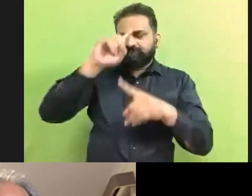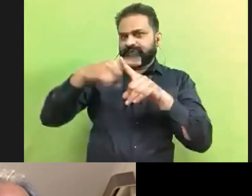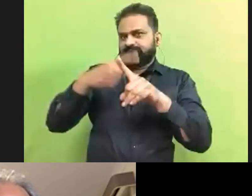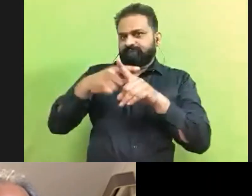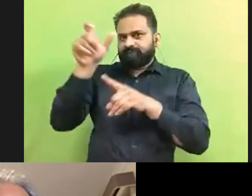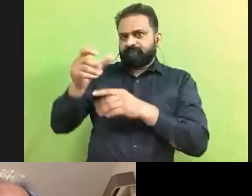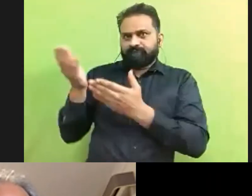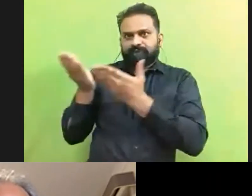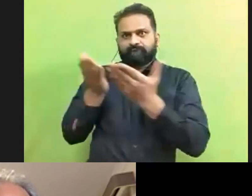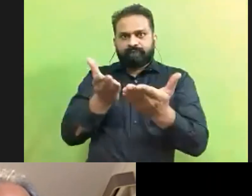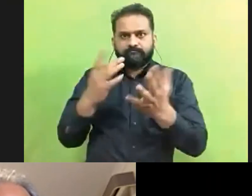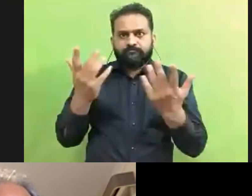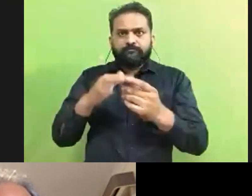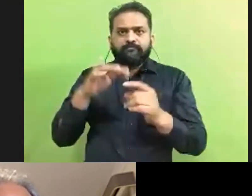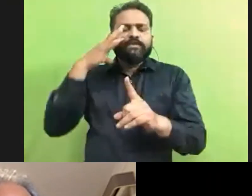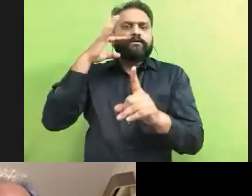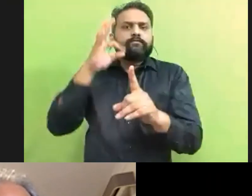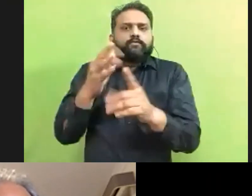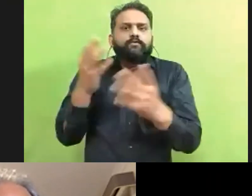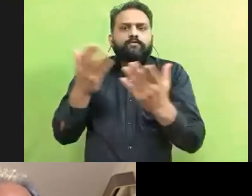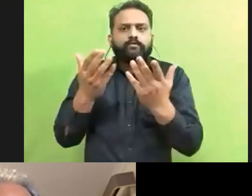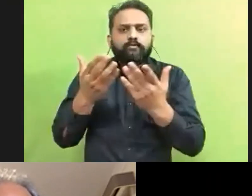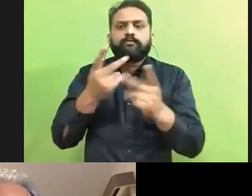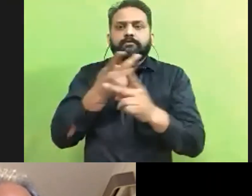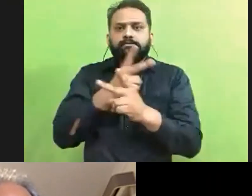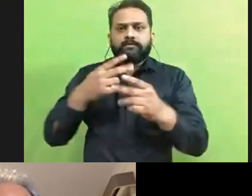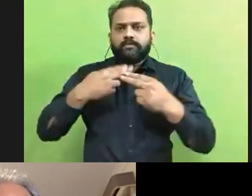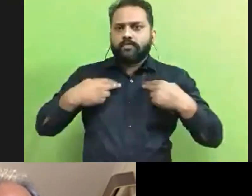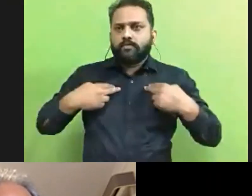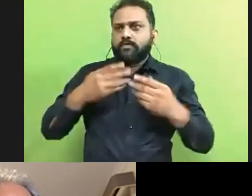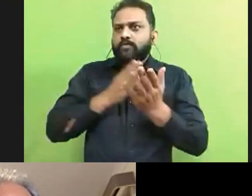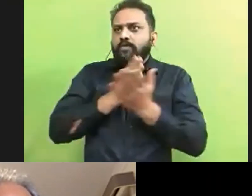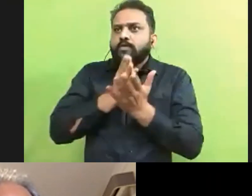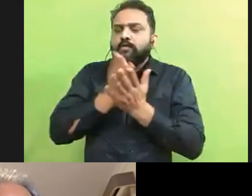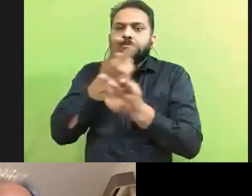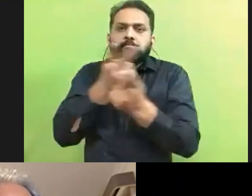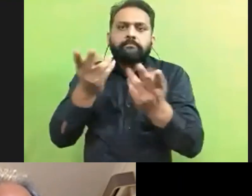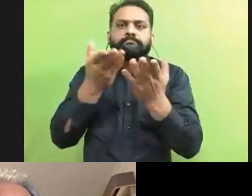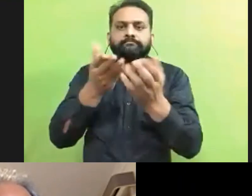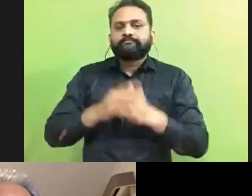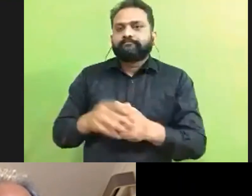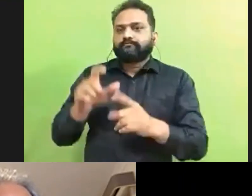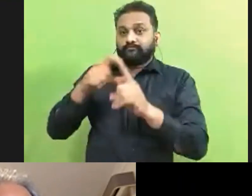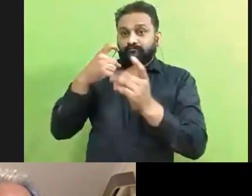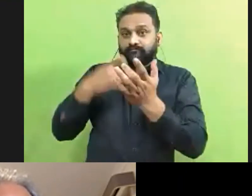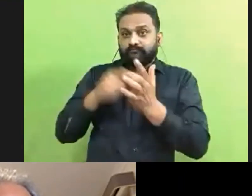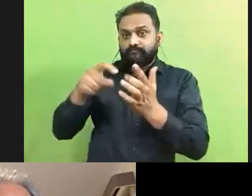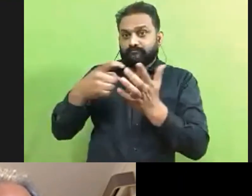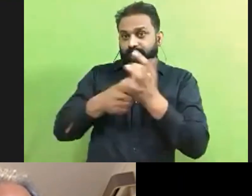the importance of pre-moot in the legal area dr adesa i'm sure that our attendees are waiting to